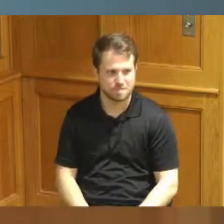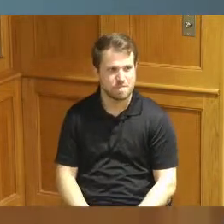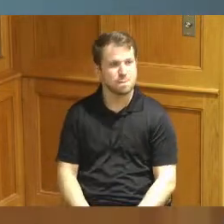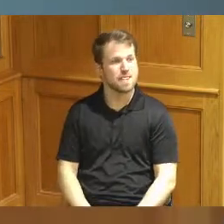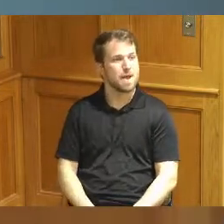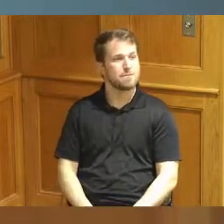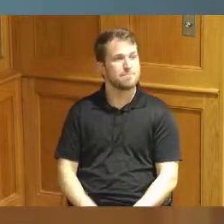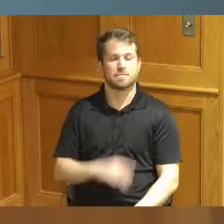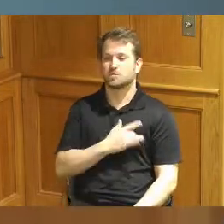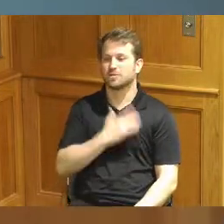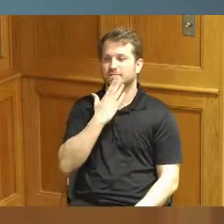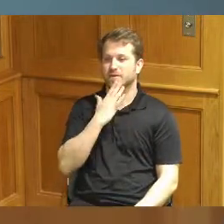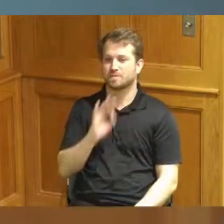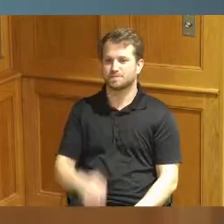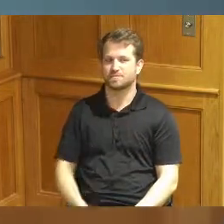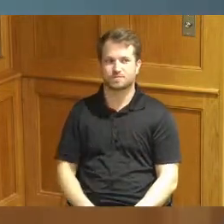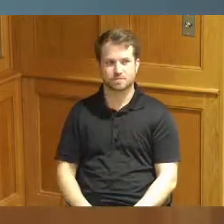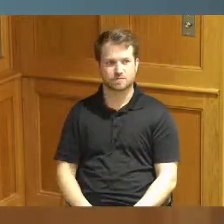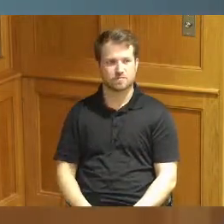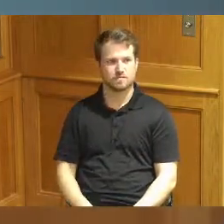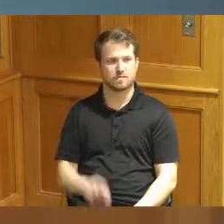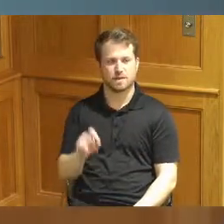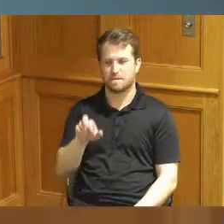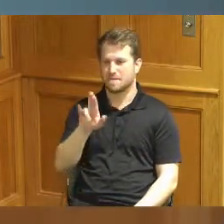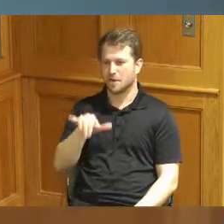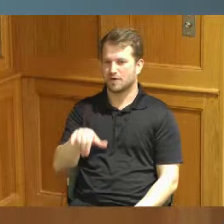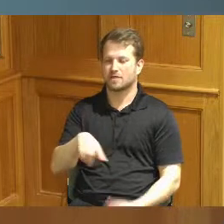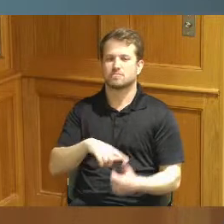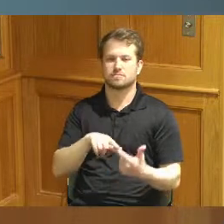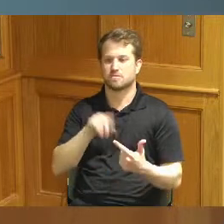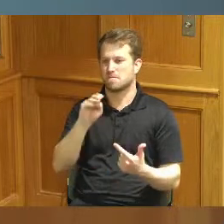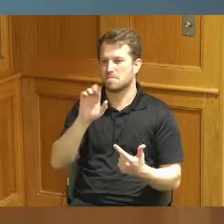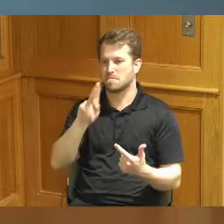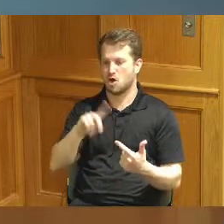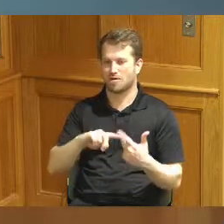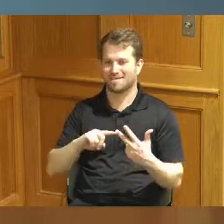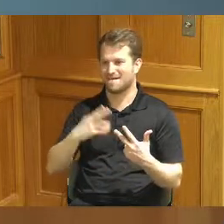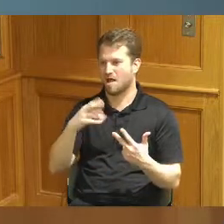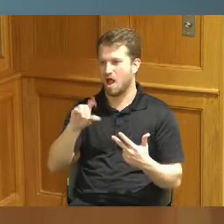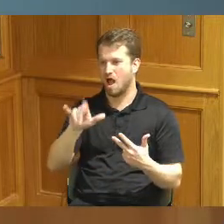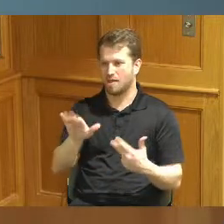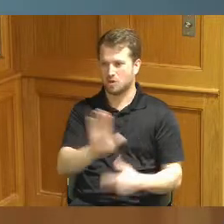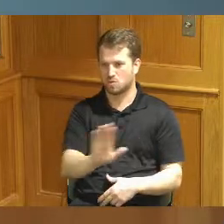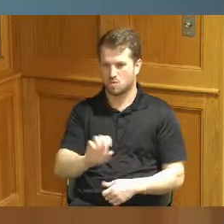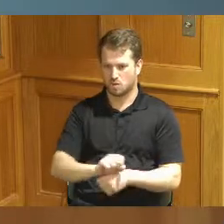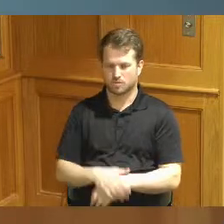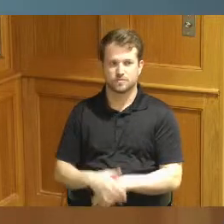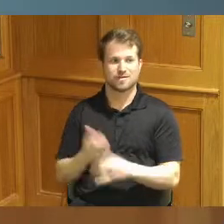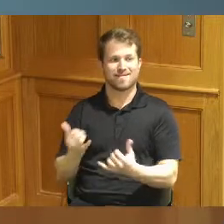appreciate it thank you Harry Mark and Holly all your work now going to we have